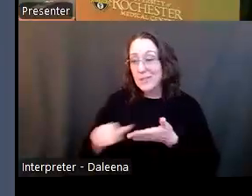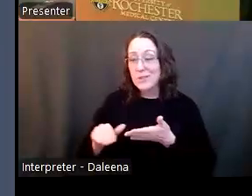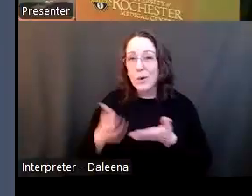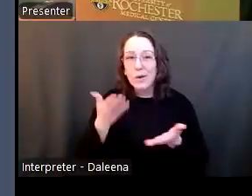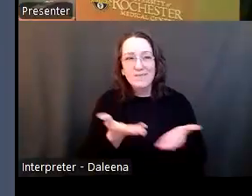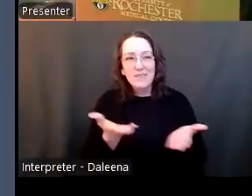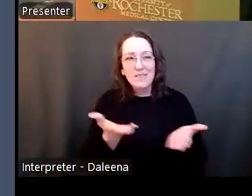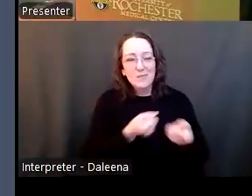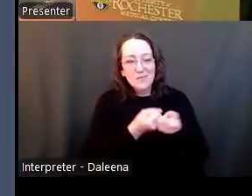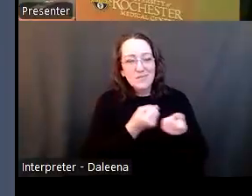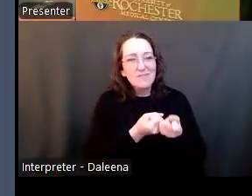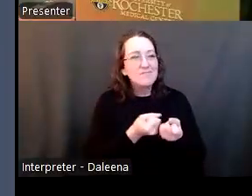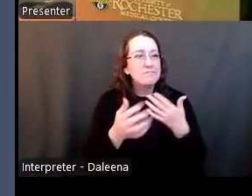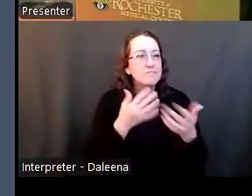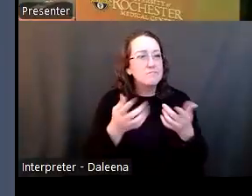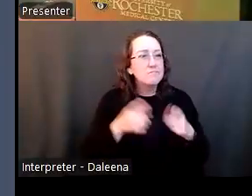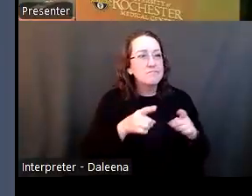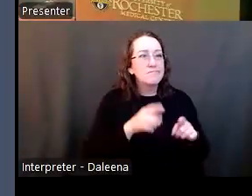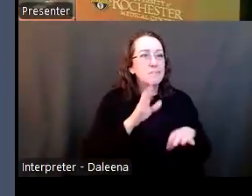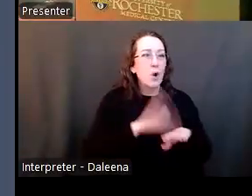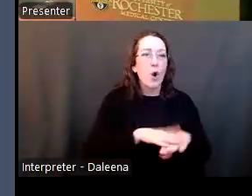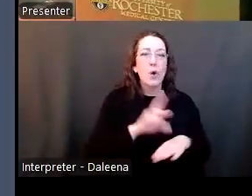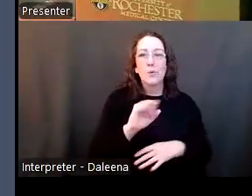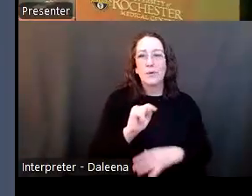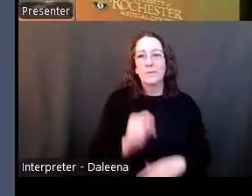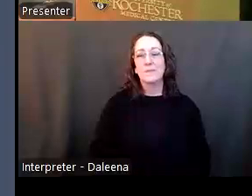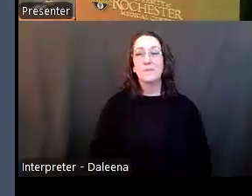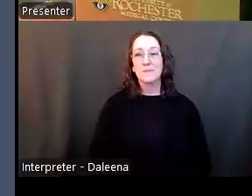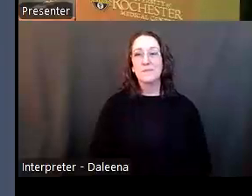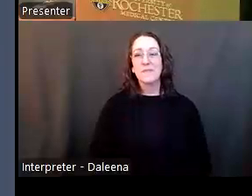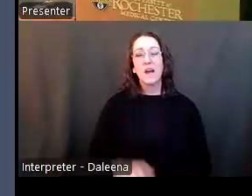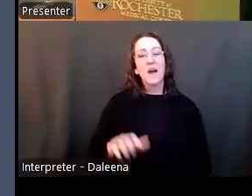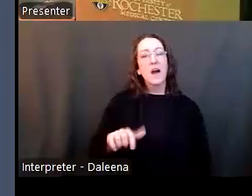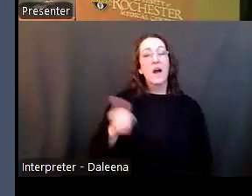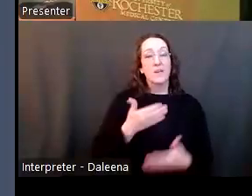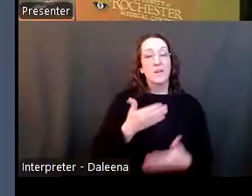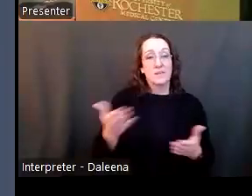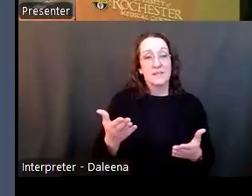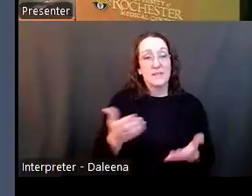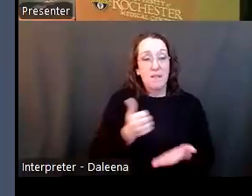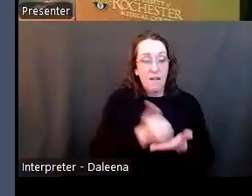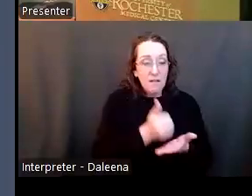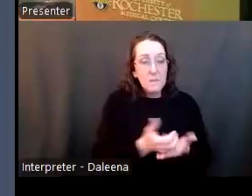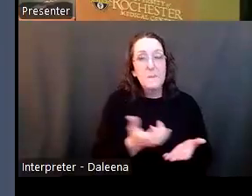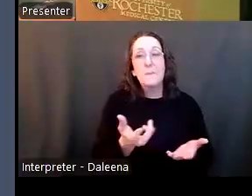whatever is going on on the unit one of the other things that were helpful uh her role is helpful